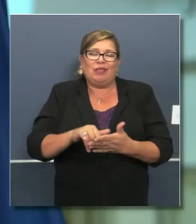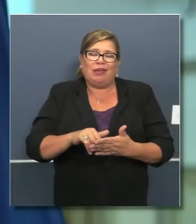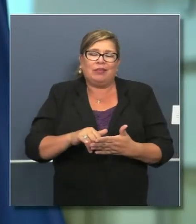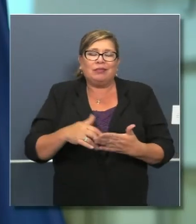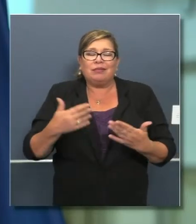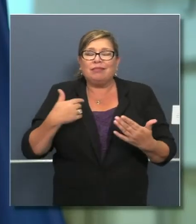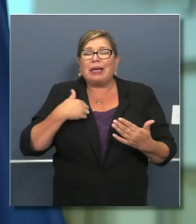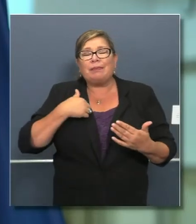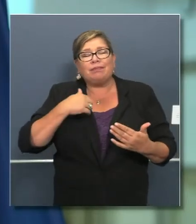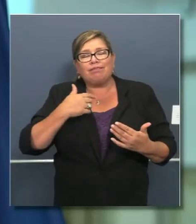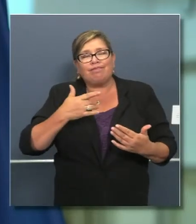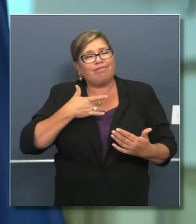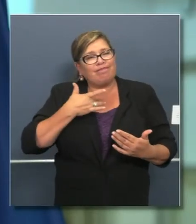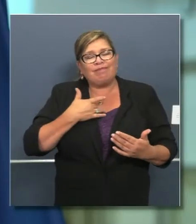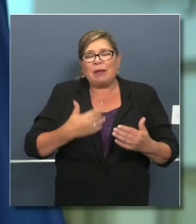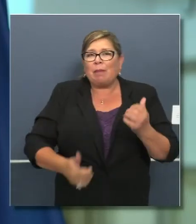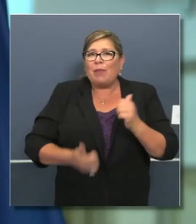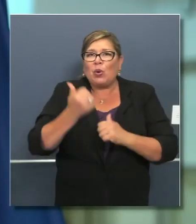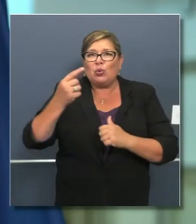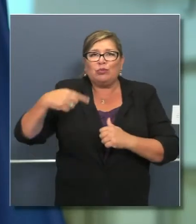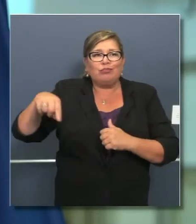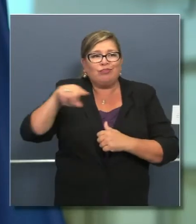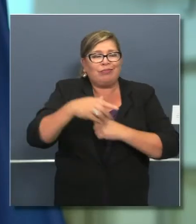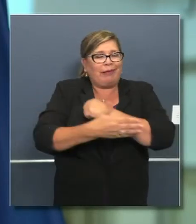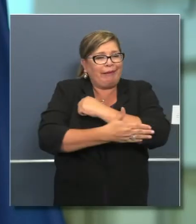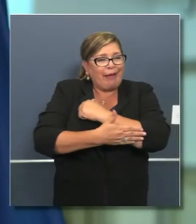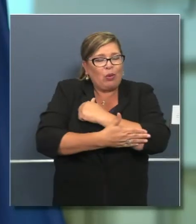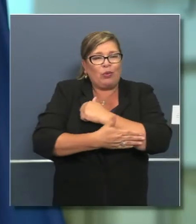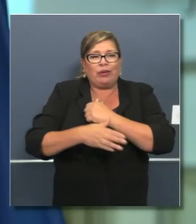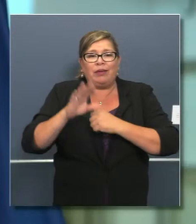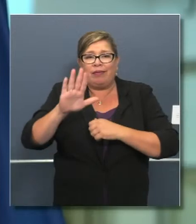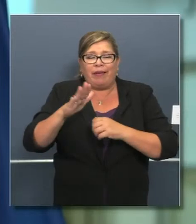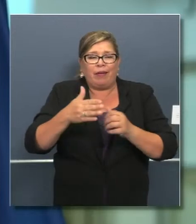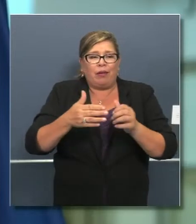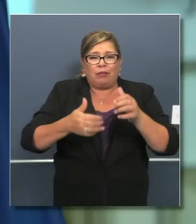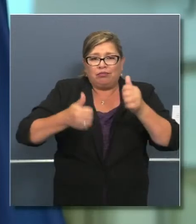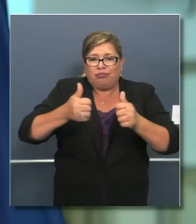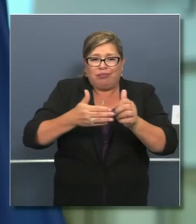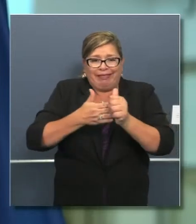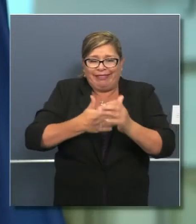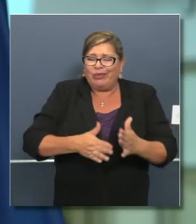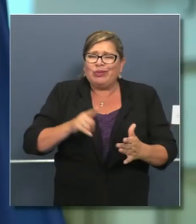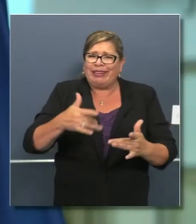the vast majority of local officials care deeply about their constituency about their community I